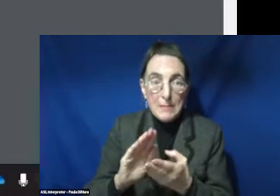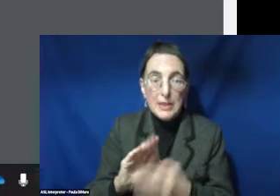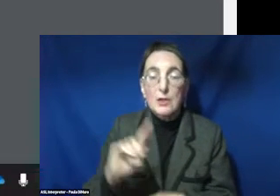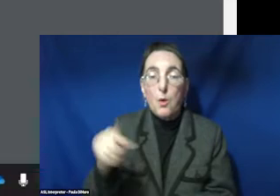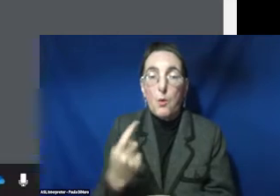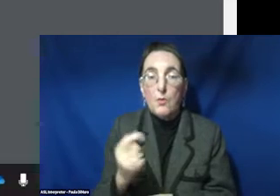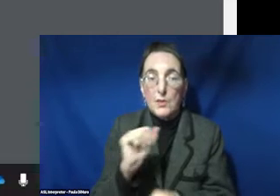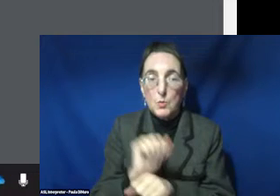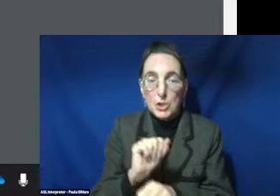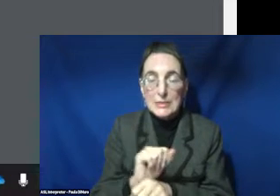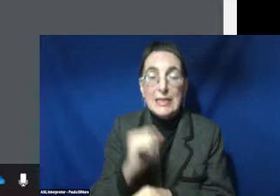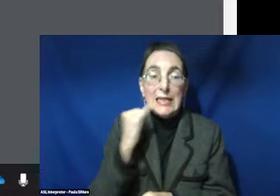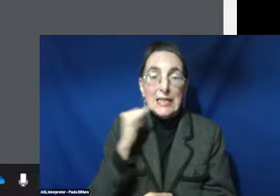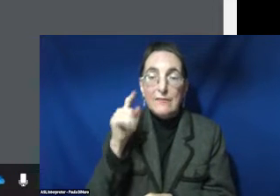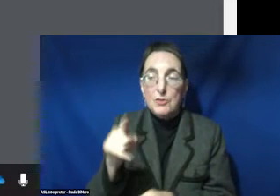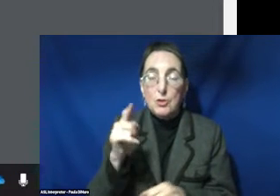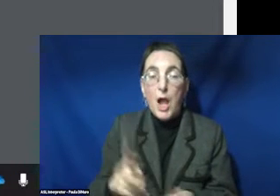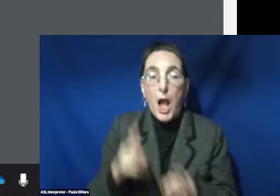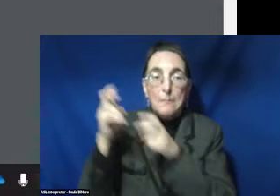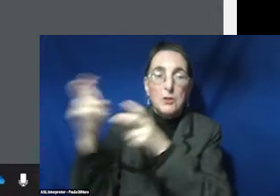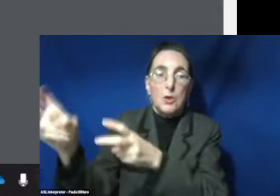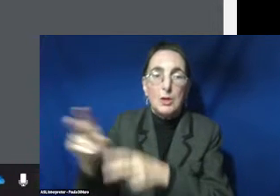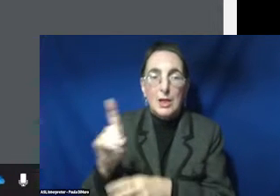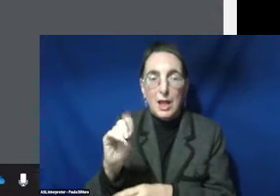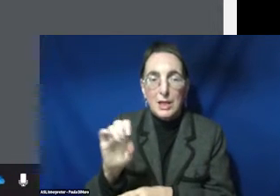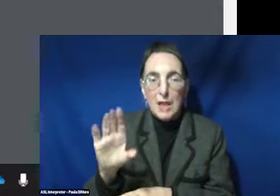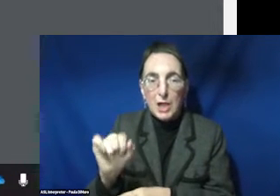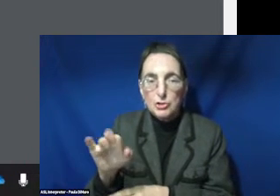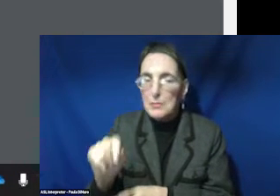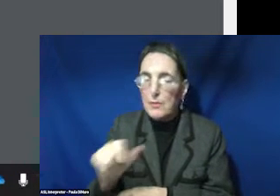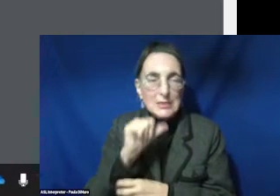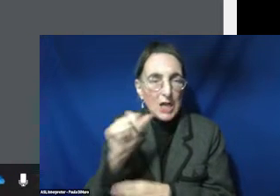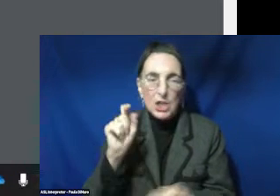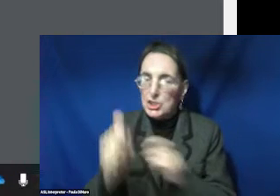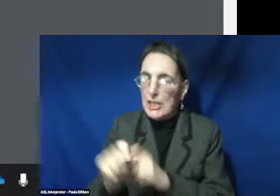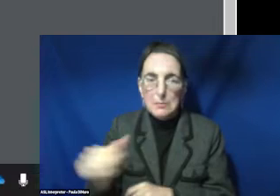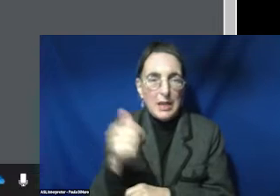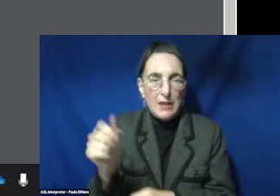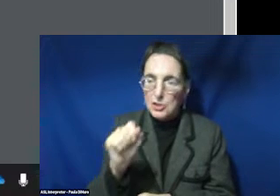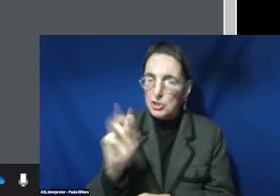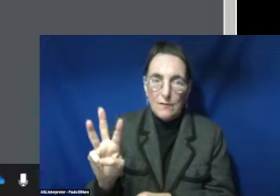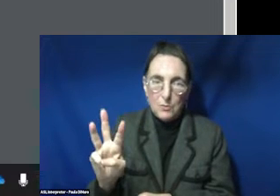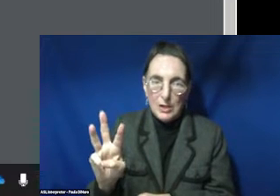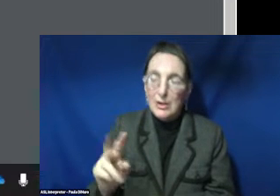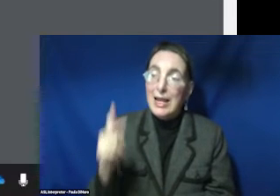that was not changed by another software. So here I see that three pages were uploaded.